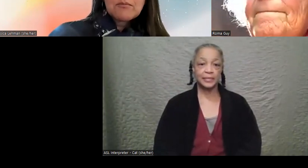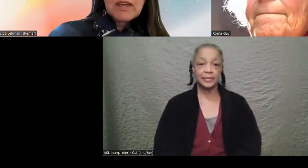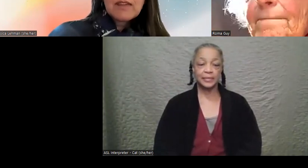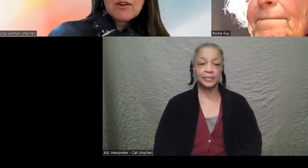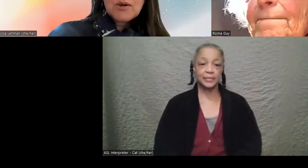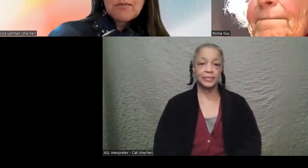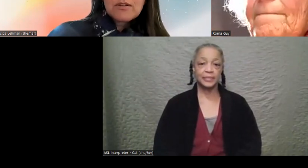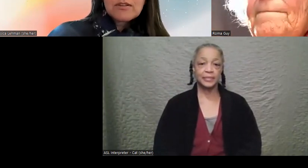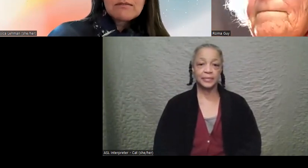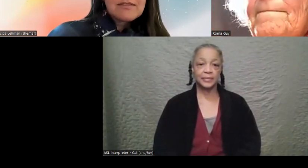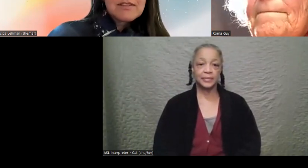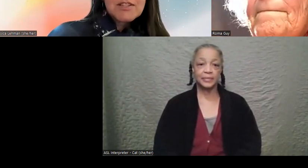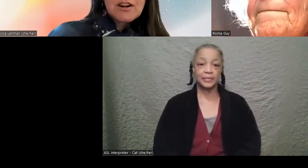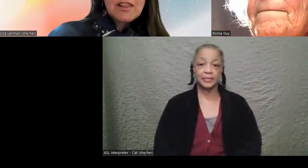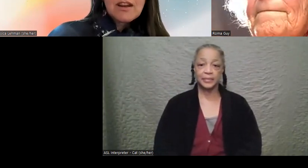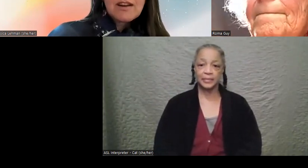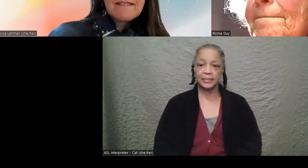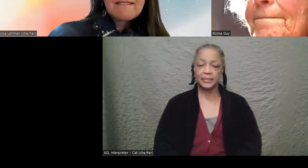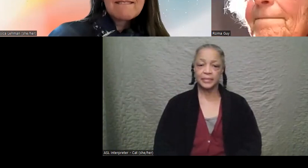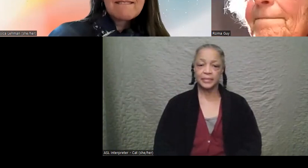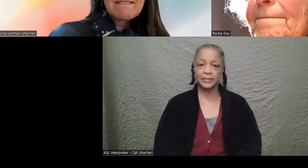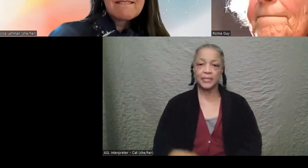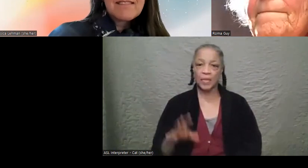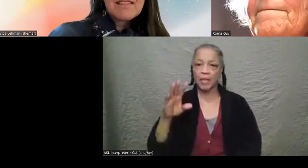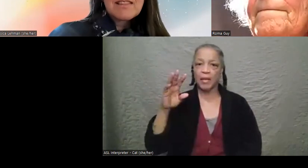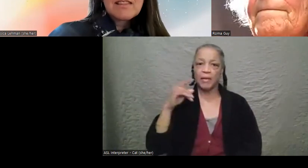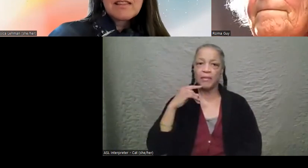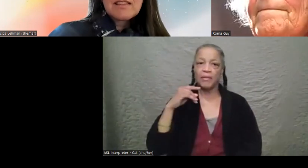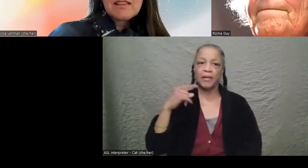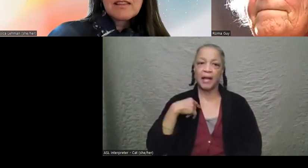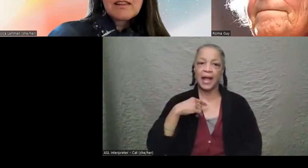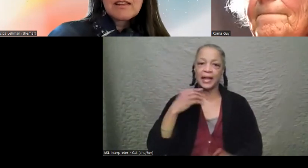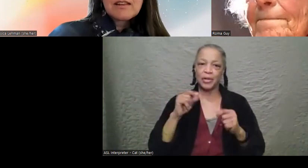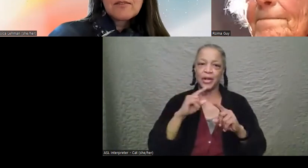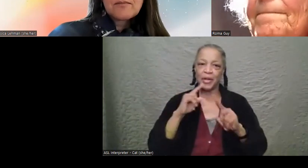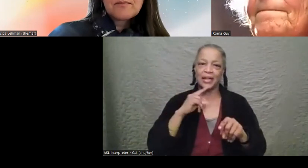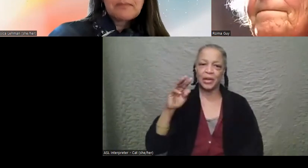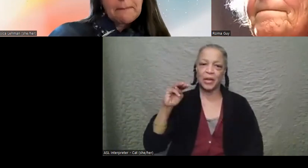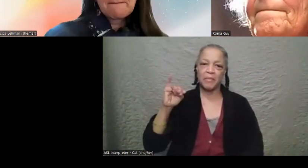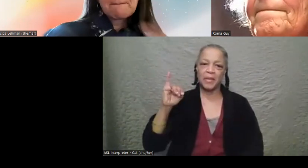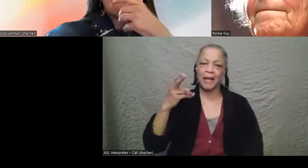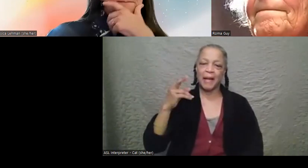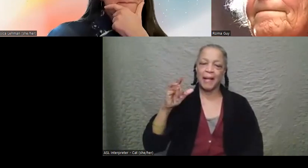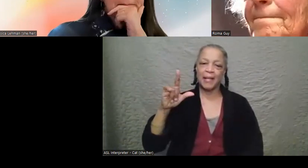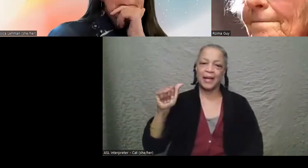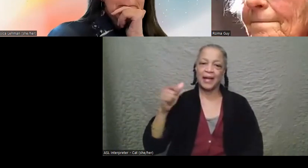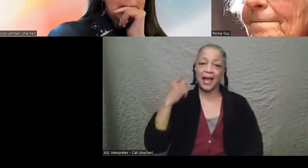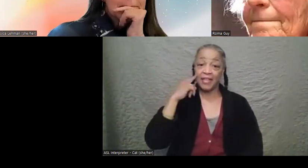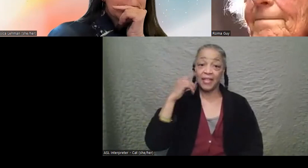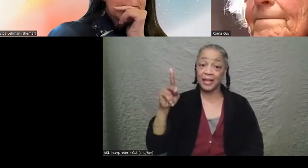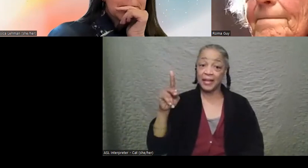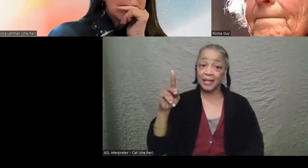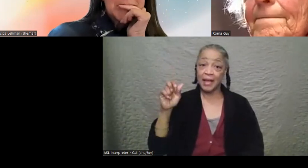Michaela, are you up for it?